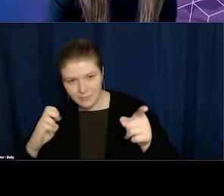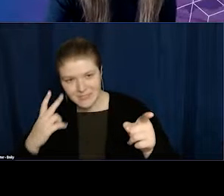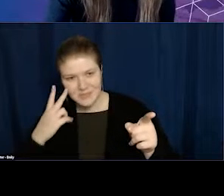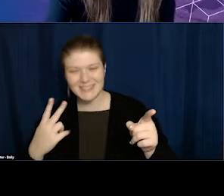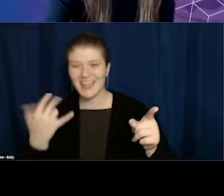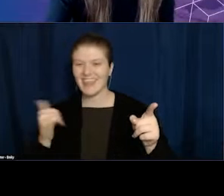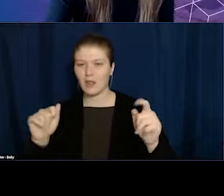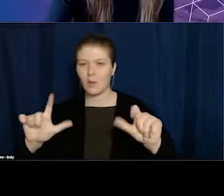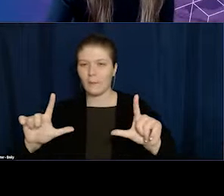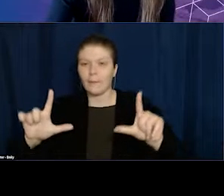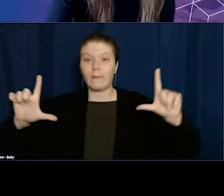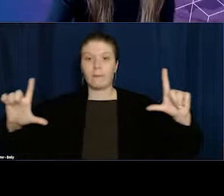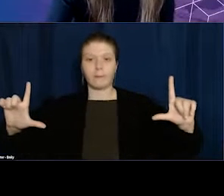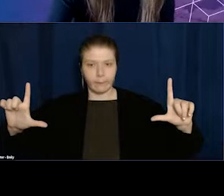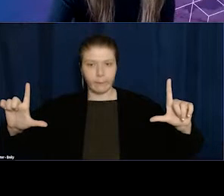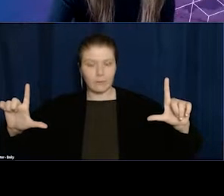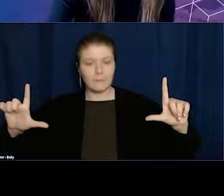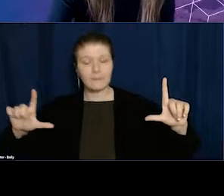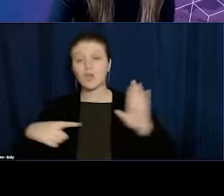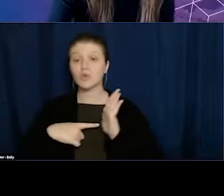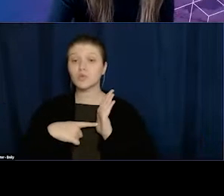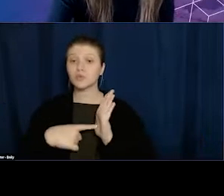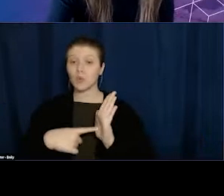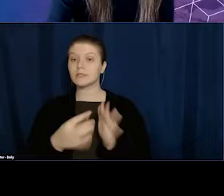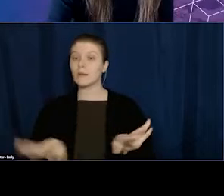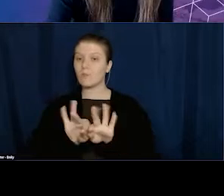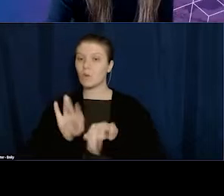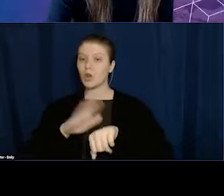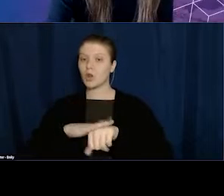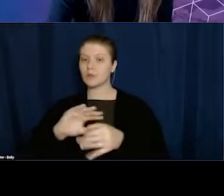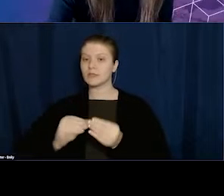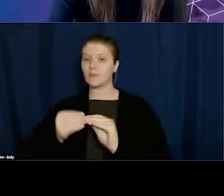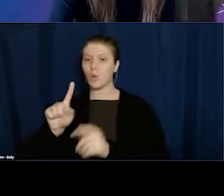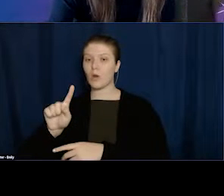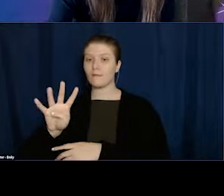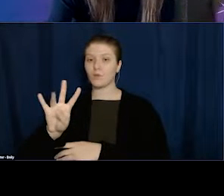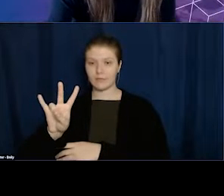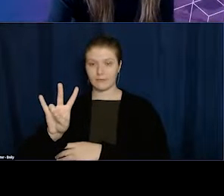that references the Important Notice 147 that lets the community know that we are moving